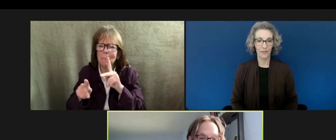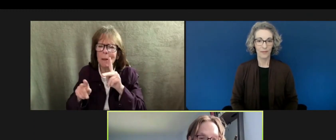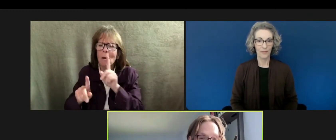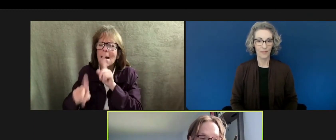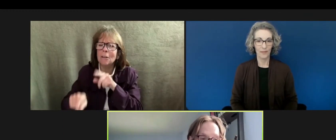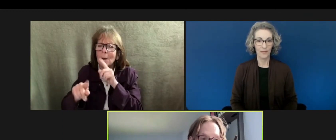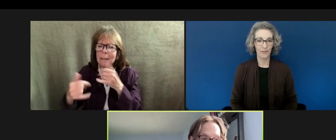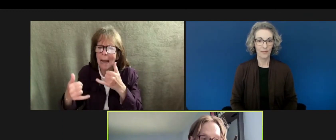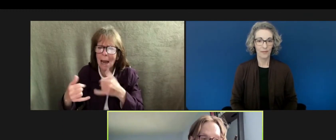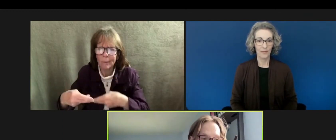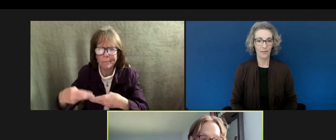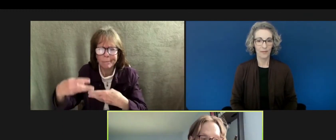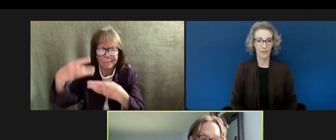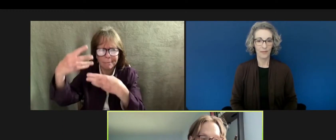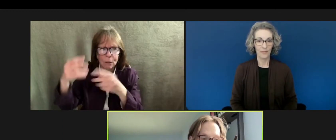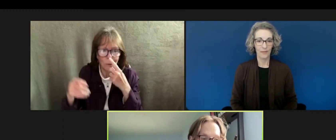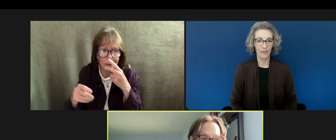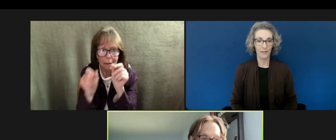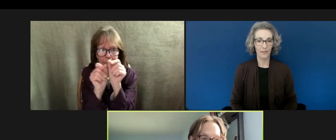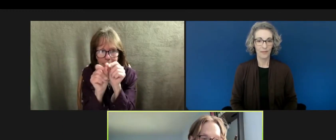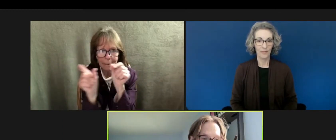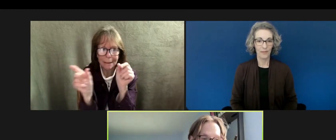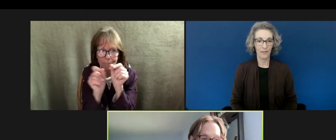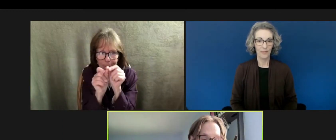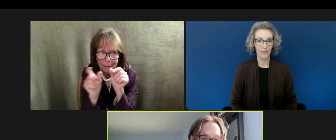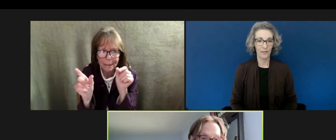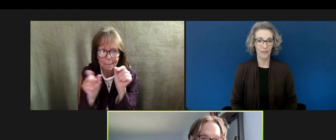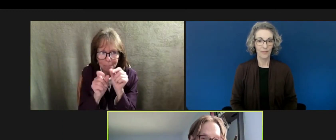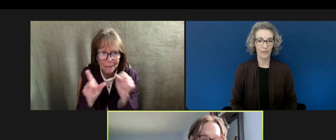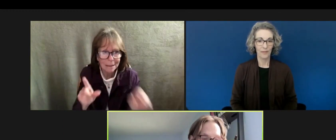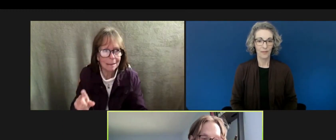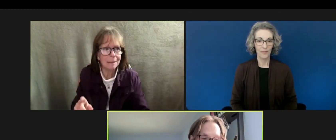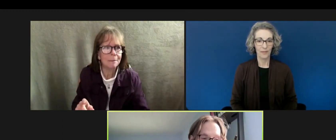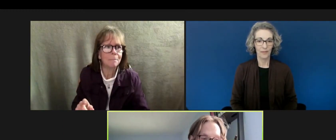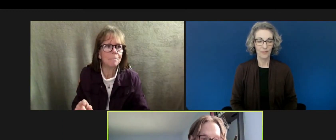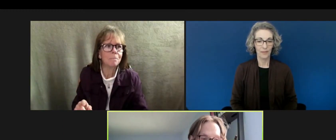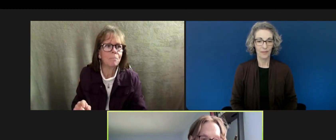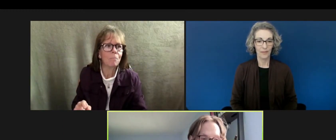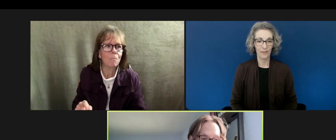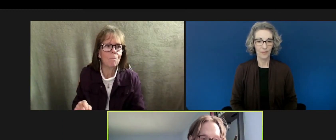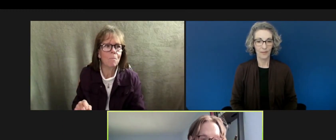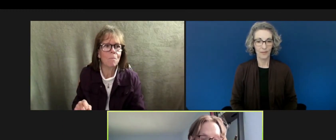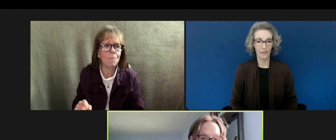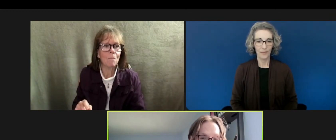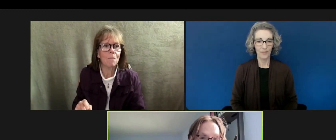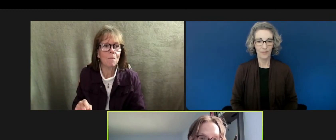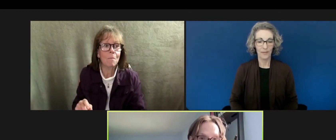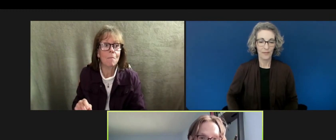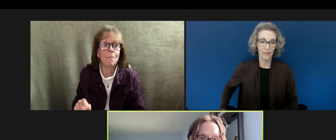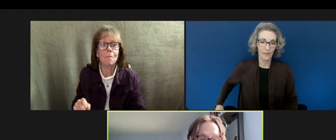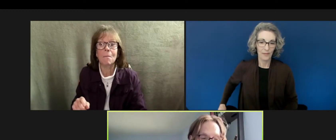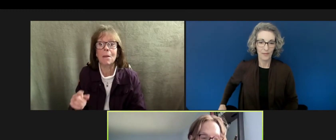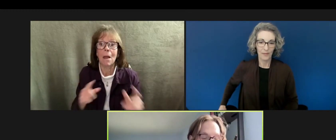The options from extremely comfortable to not at all comfortable are varying.